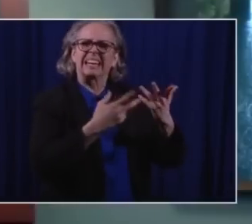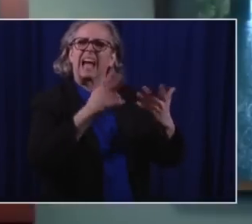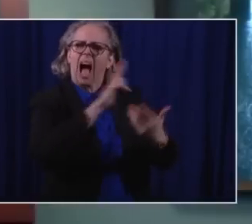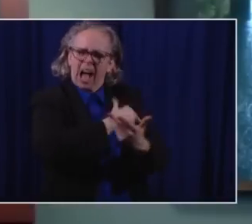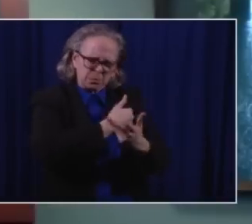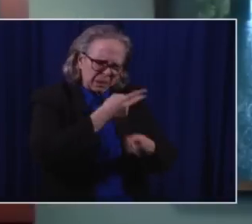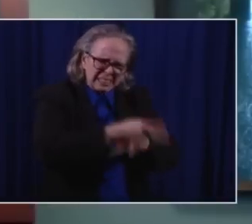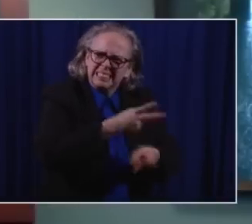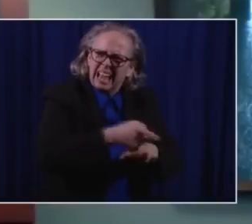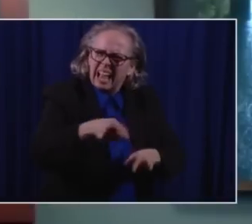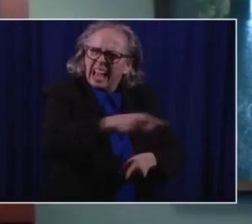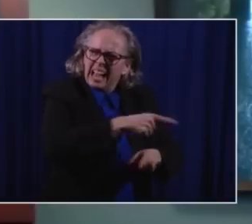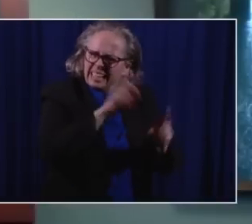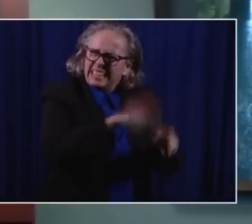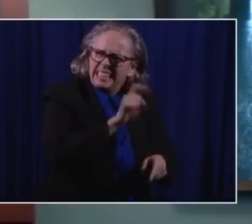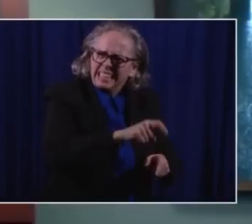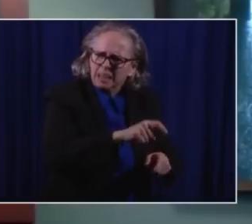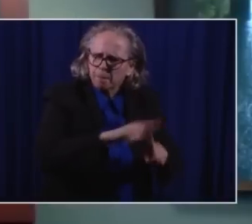Again that are still occurring heart attacks strokes the